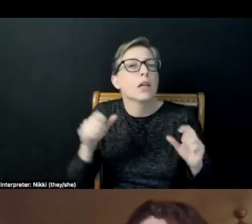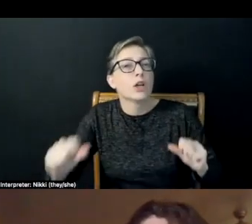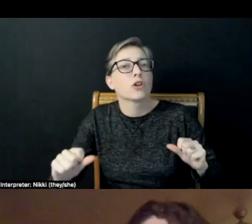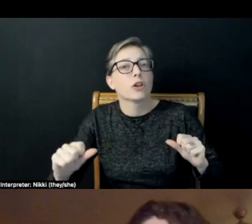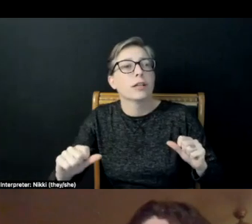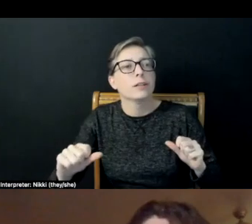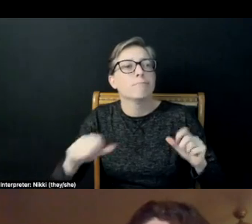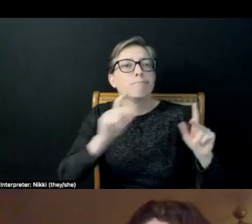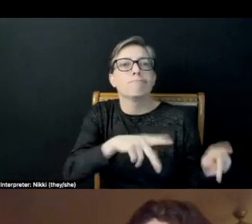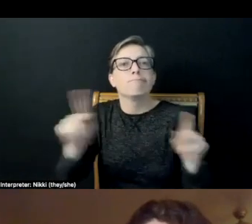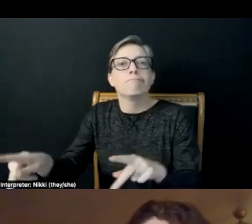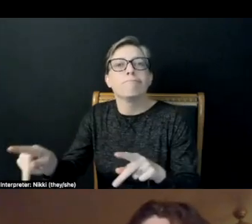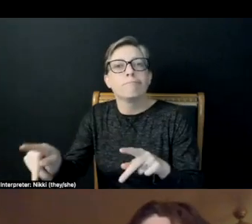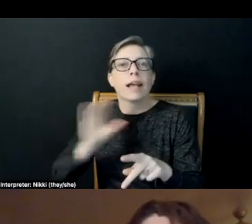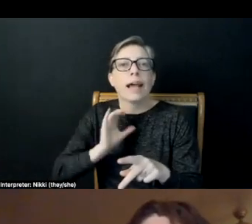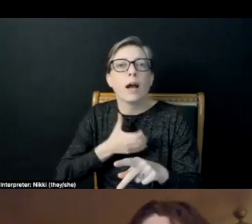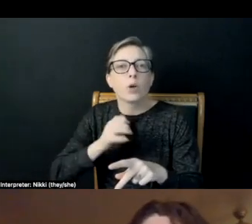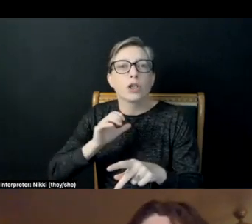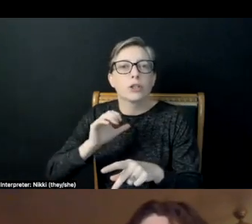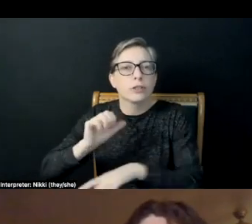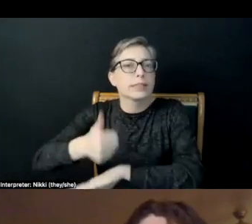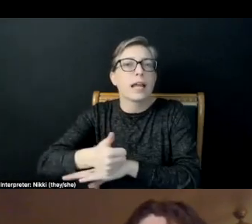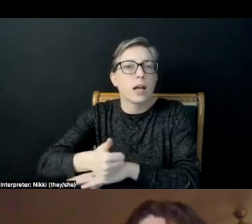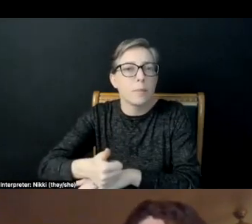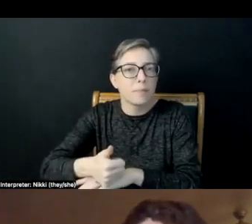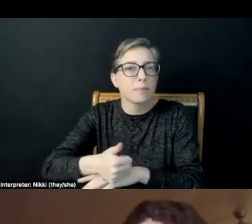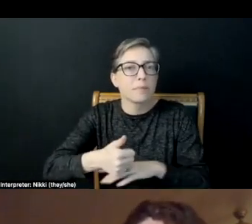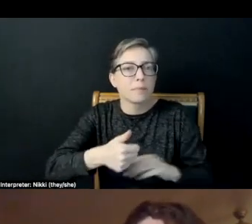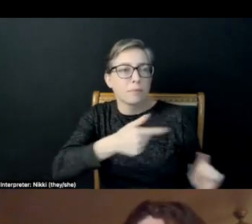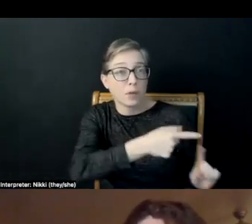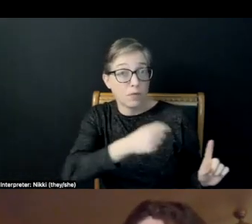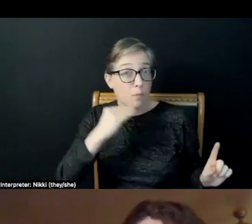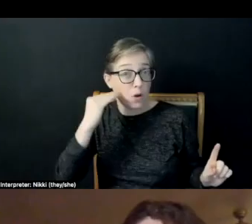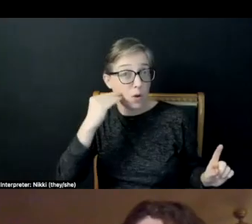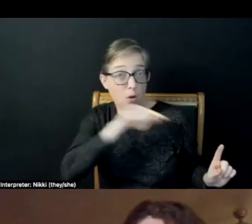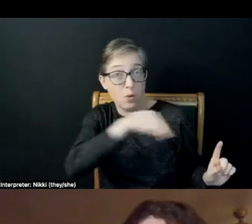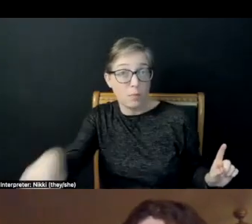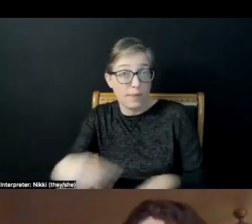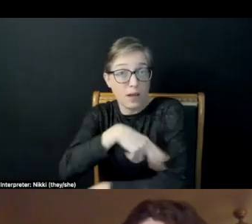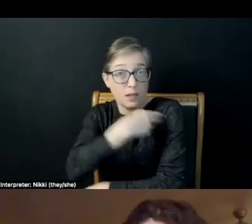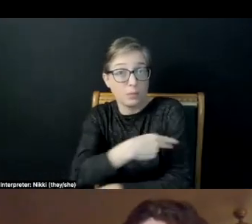There at the hospital and had me get down onto the floor to demonstrate how I did things.